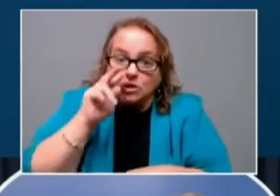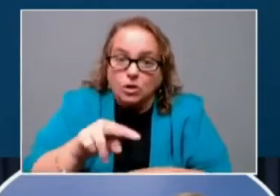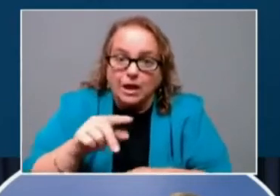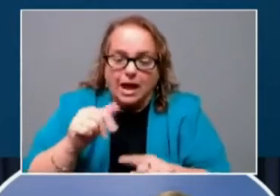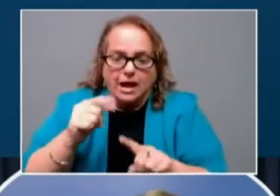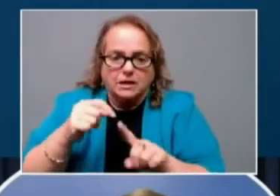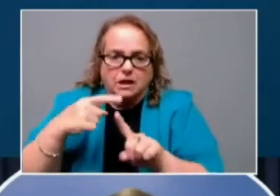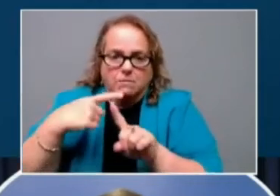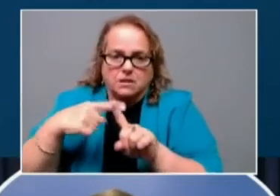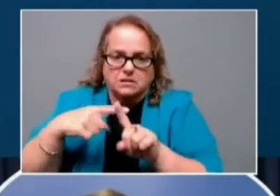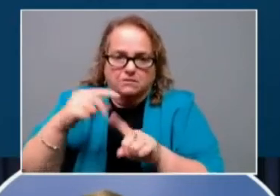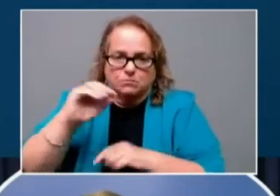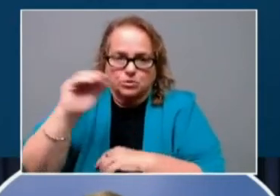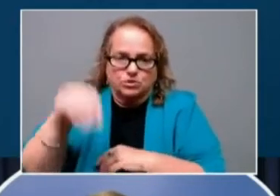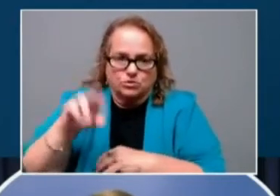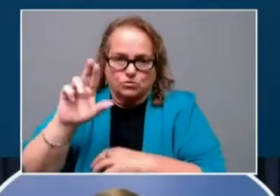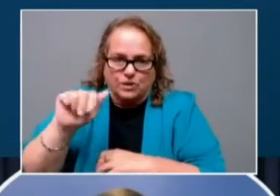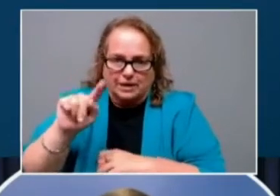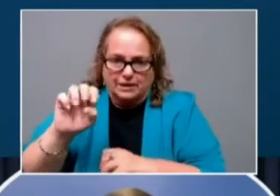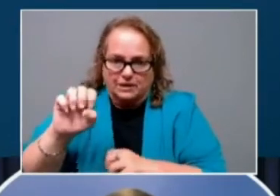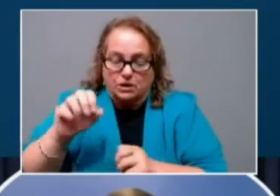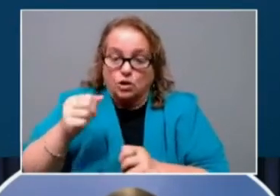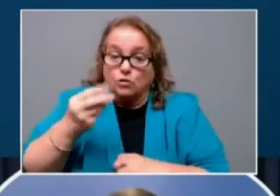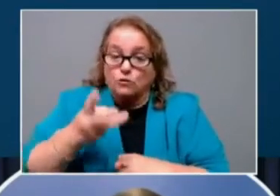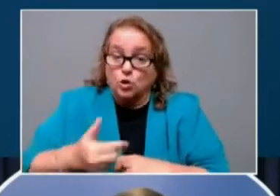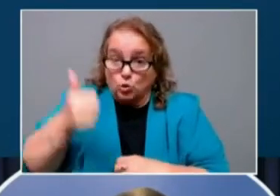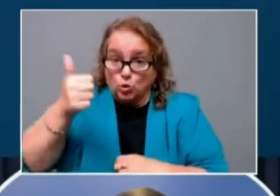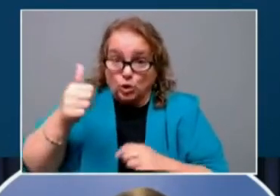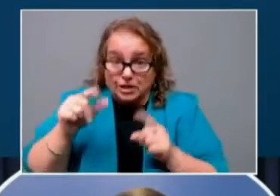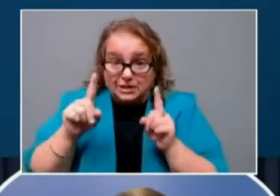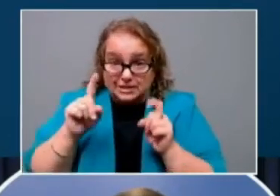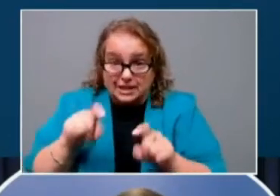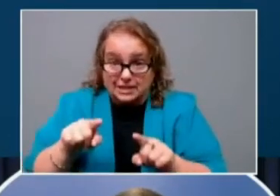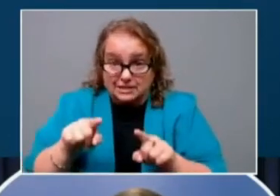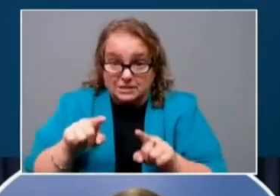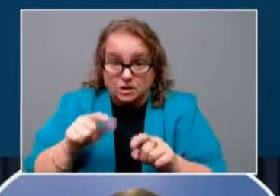okay, so fewer tests, which is what we have less last week, we'll get you